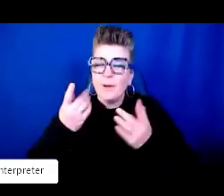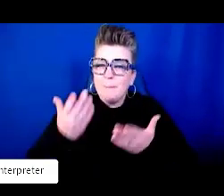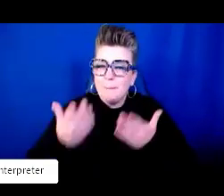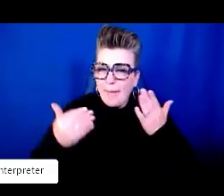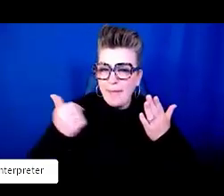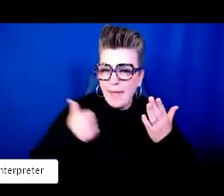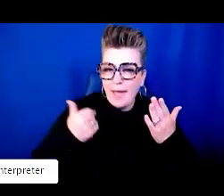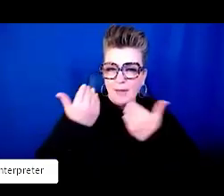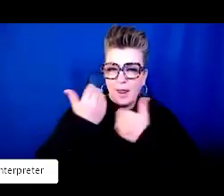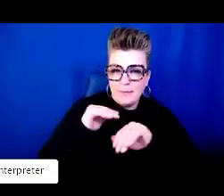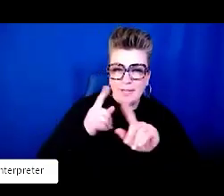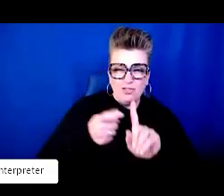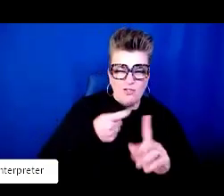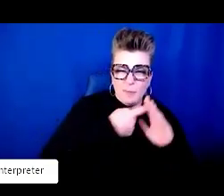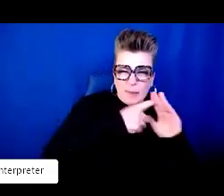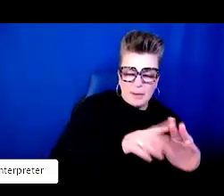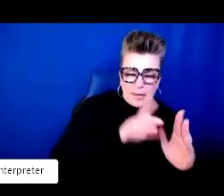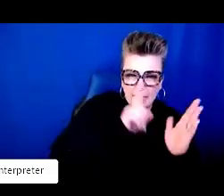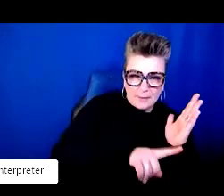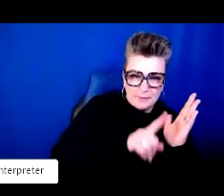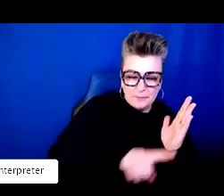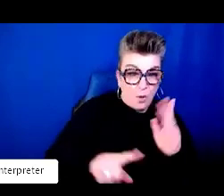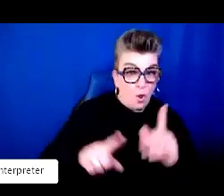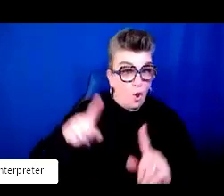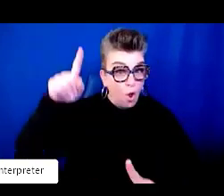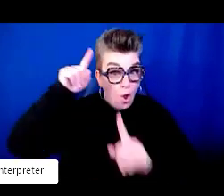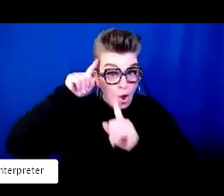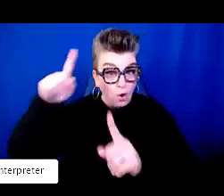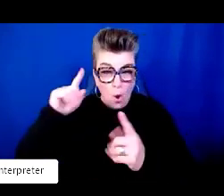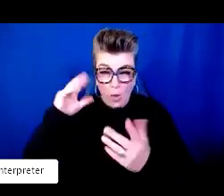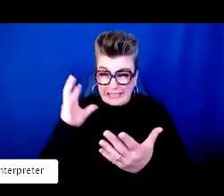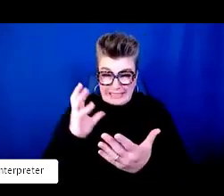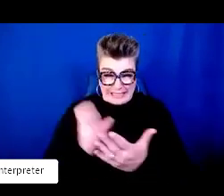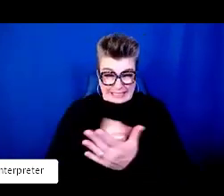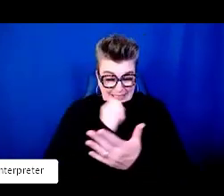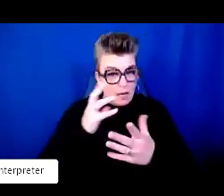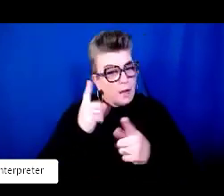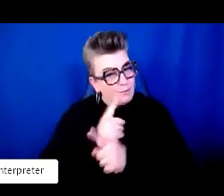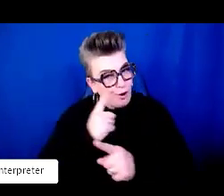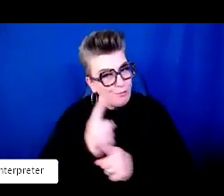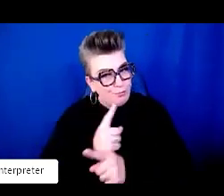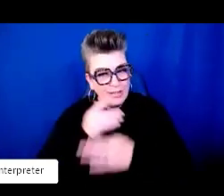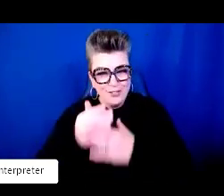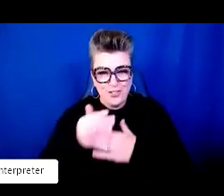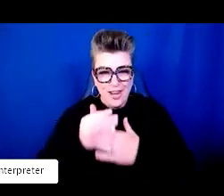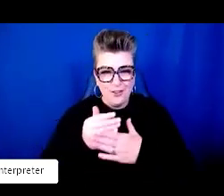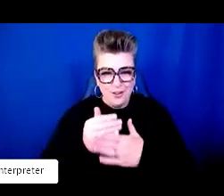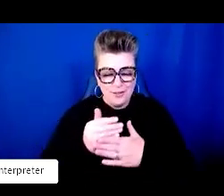The goal is to maximize appropriate sharing, so when NIH program staff are assessing a specific DMS plan,